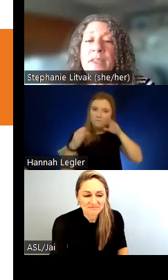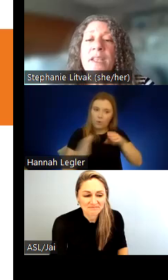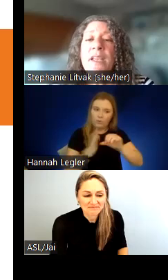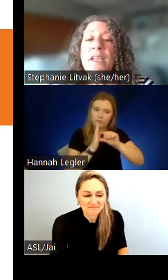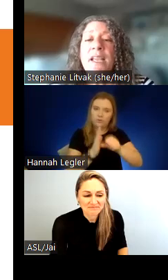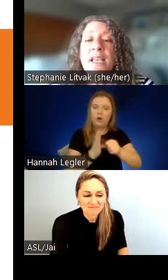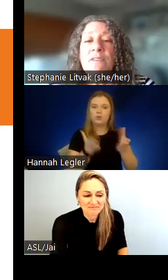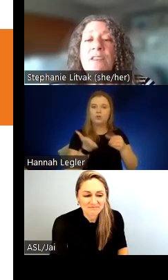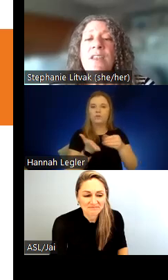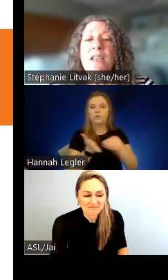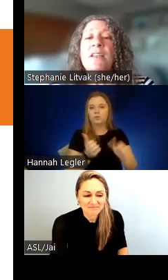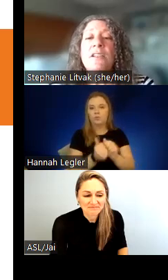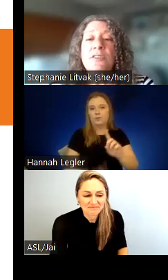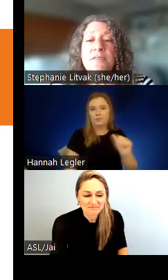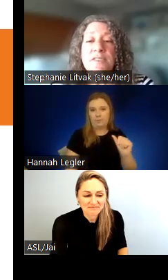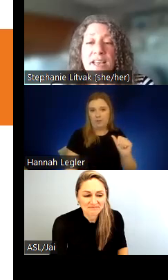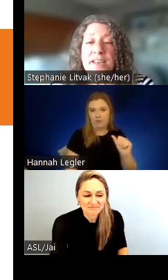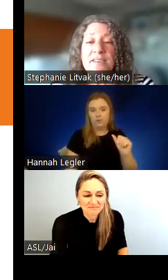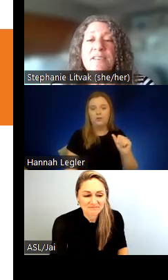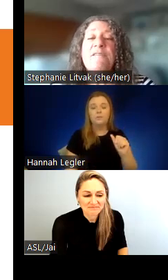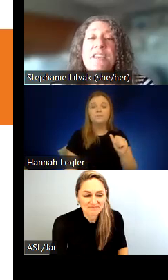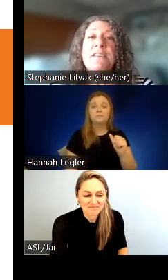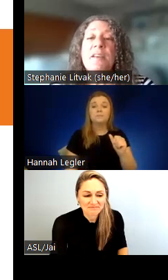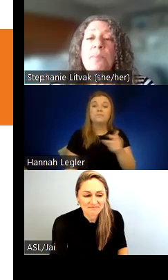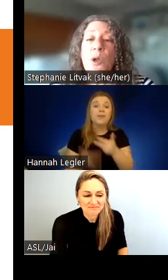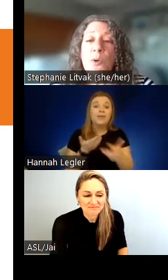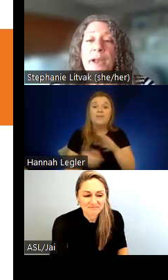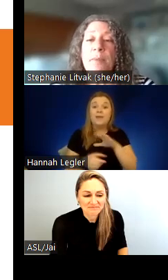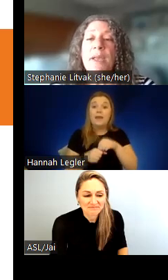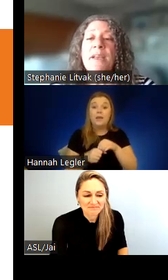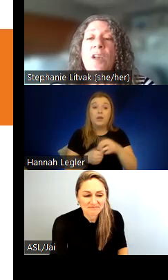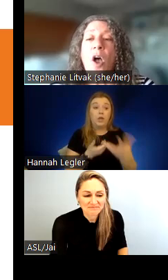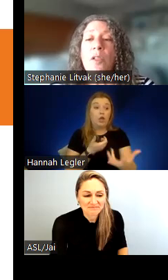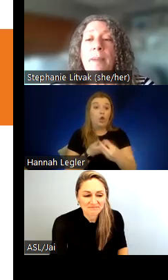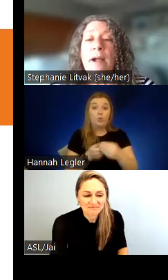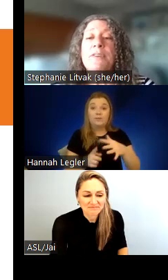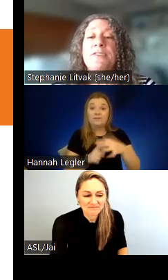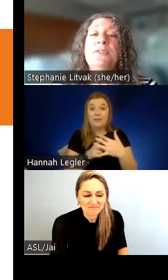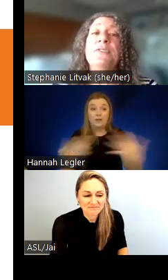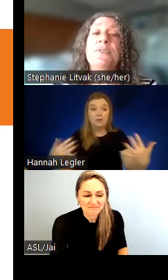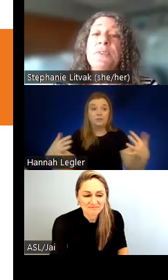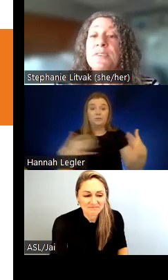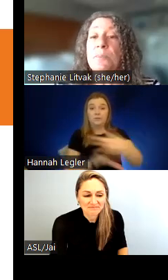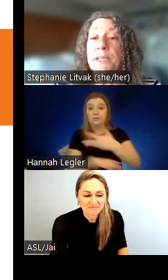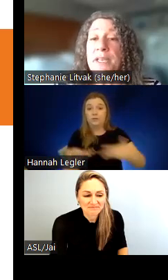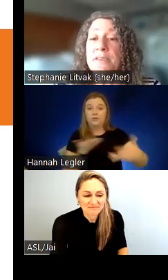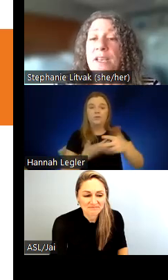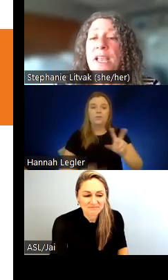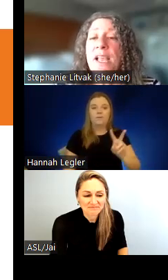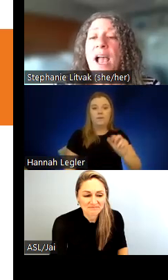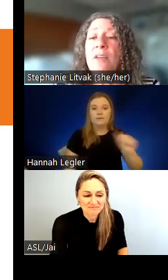Even in inclusive settings the VSA Program is all about the students with disabilities.